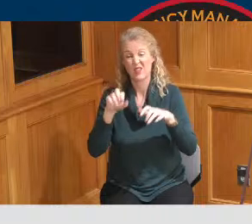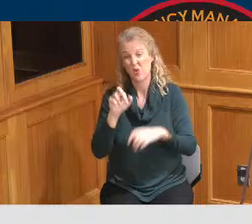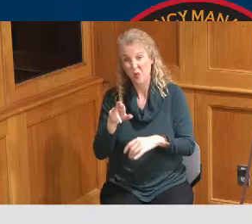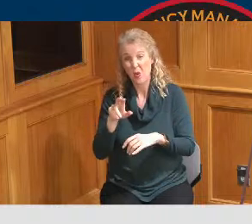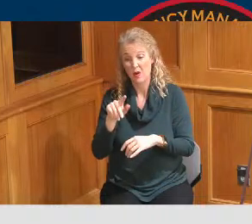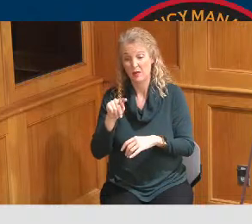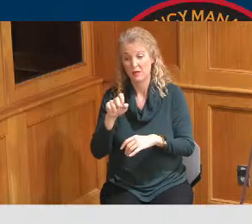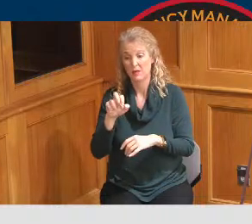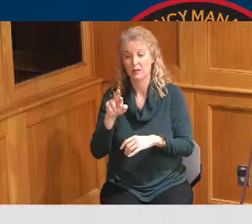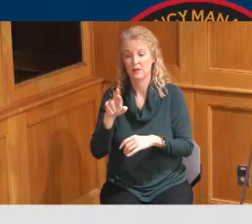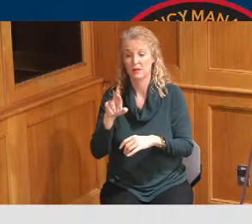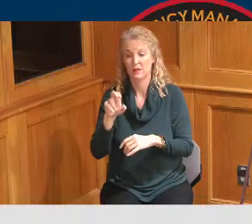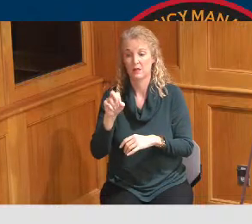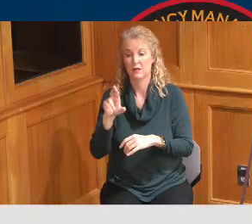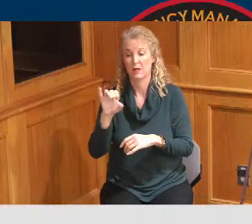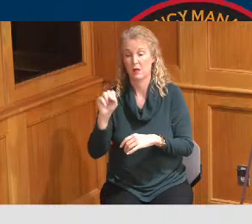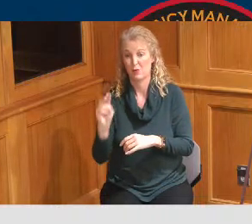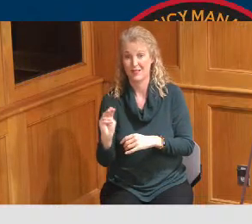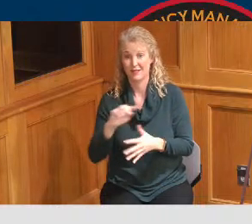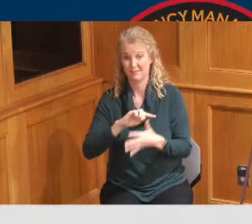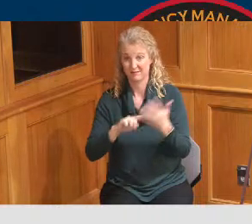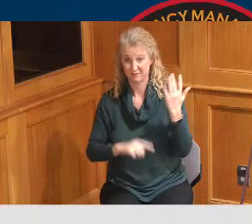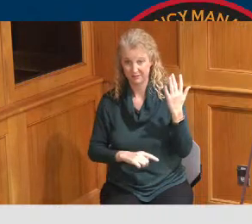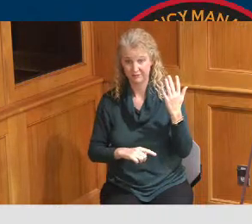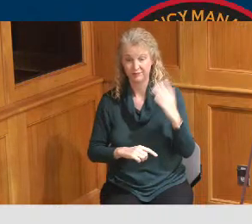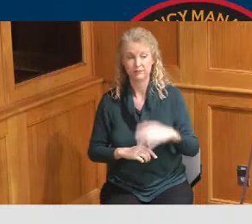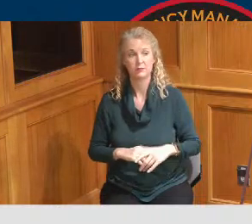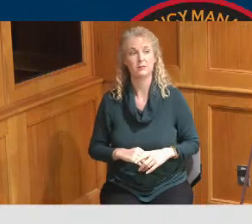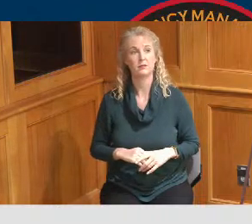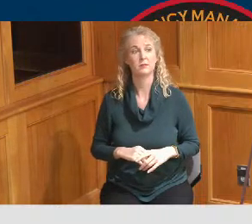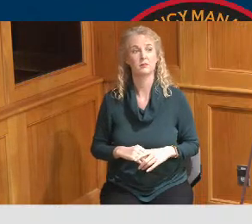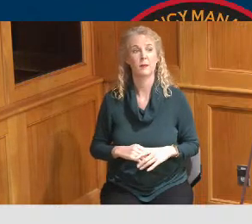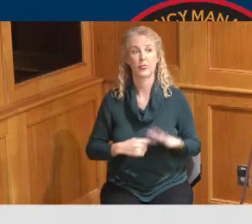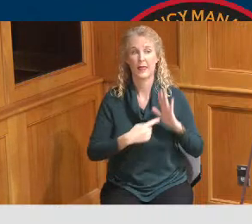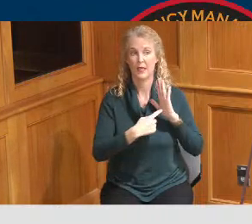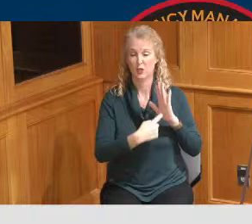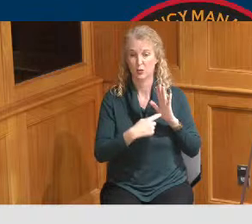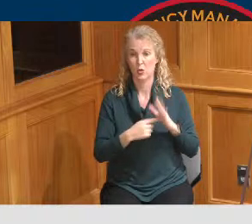hazards and then it provides the organization and assignment of responsibility so again we